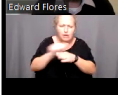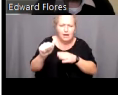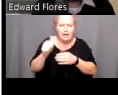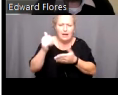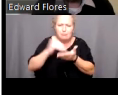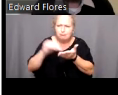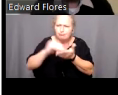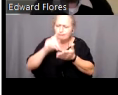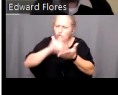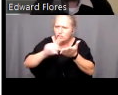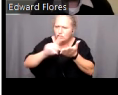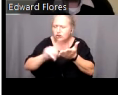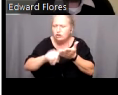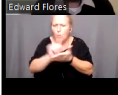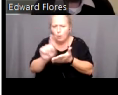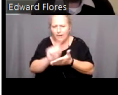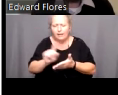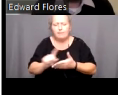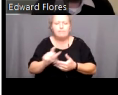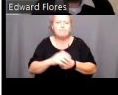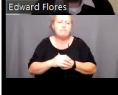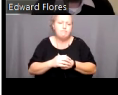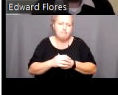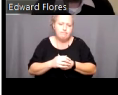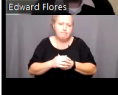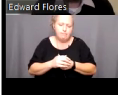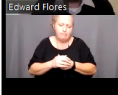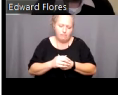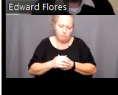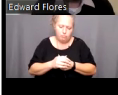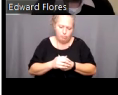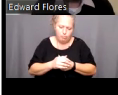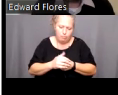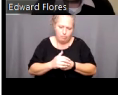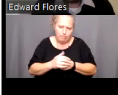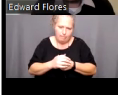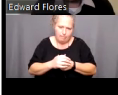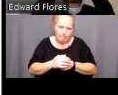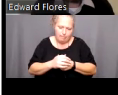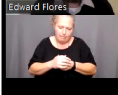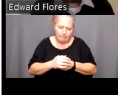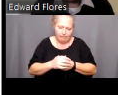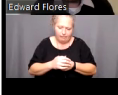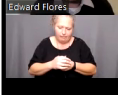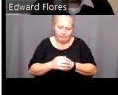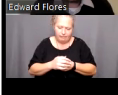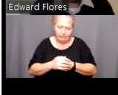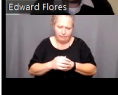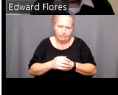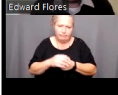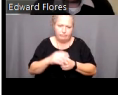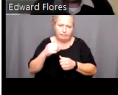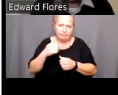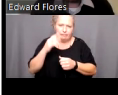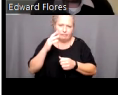check-ins. I see i'm at about time so i'm just gonna wrap it up.